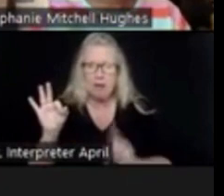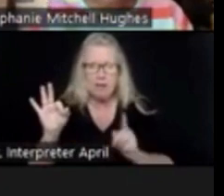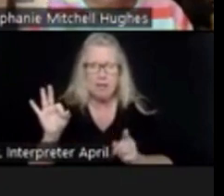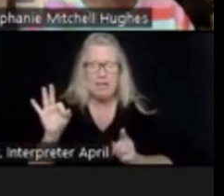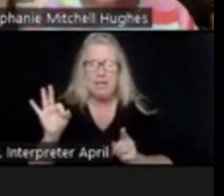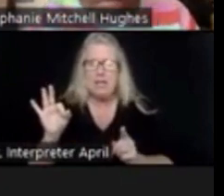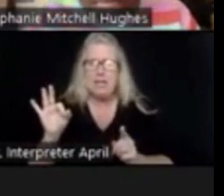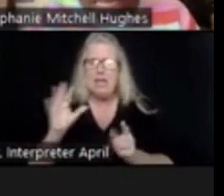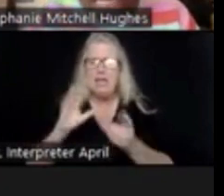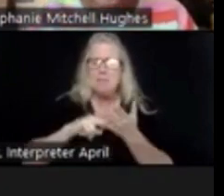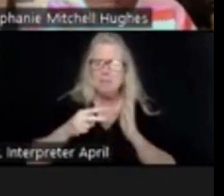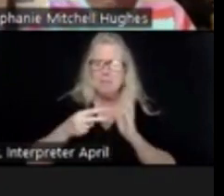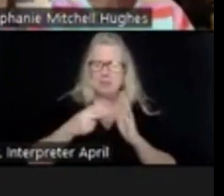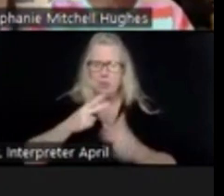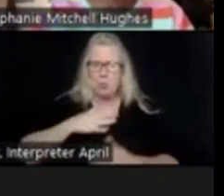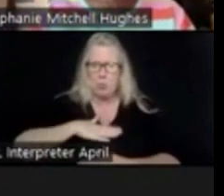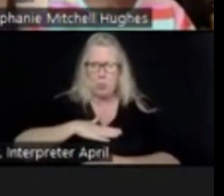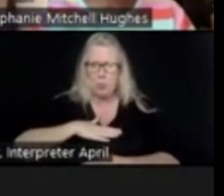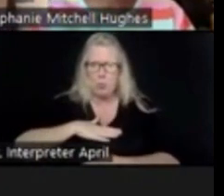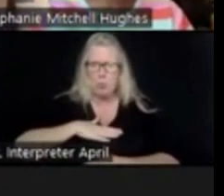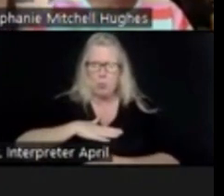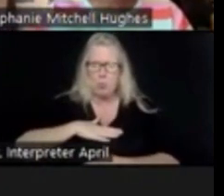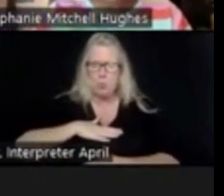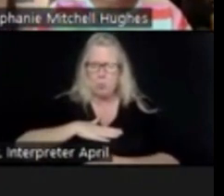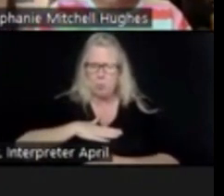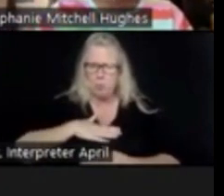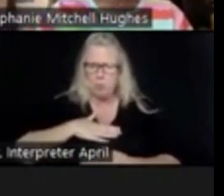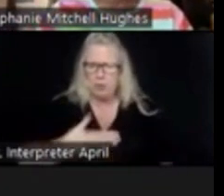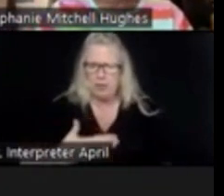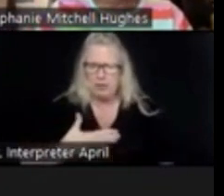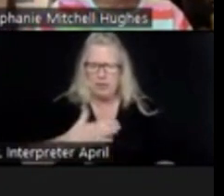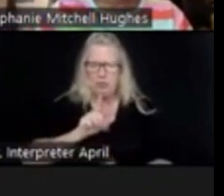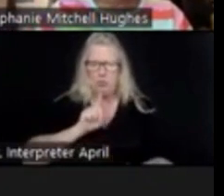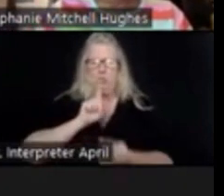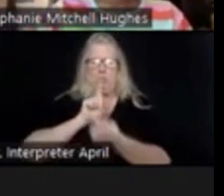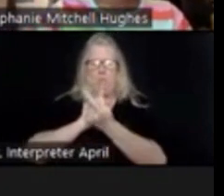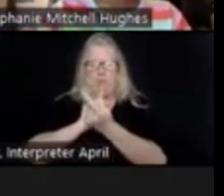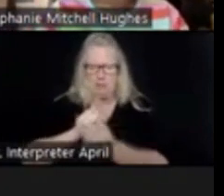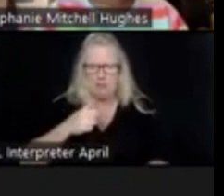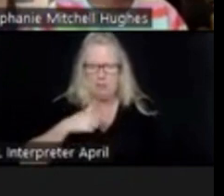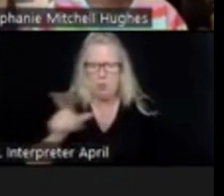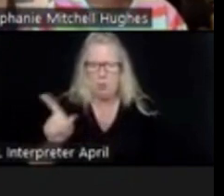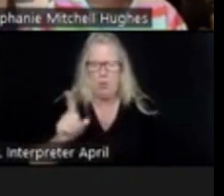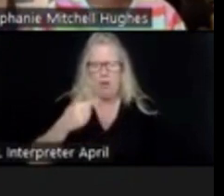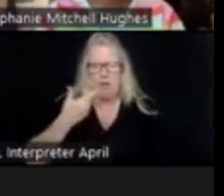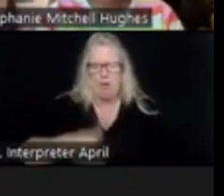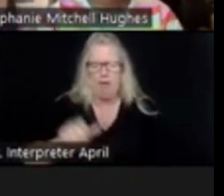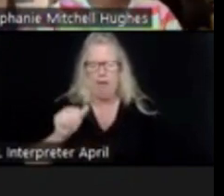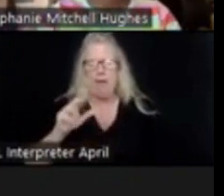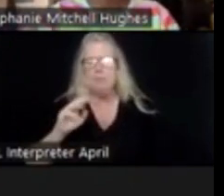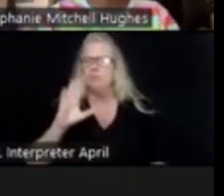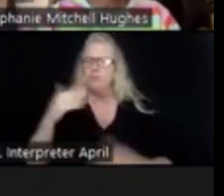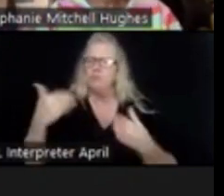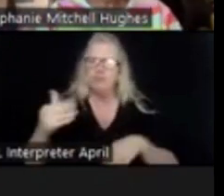BEING WILLING TO MEET ME WHERE I AM. AND THAT'S TOUGH.